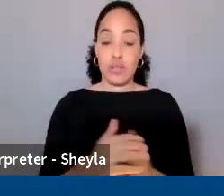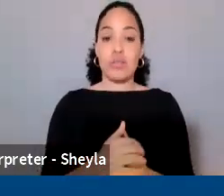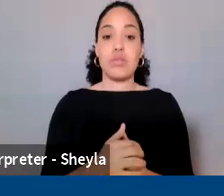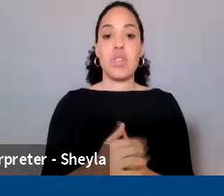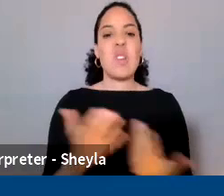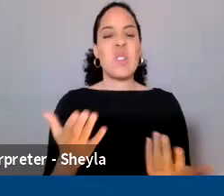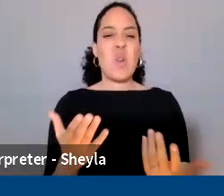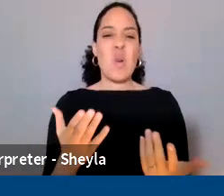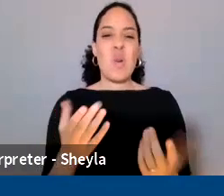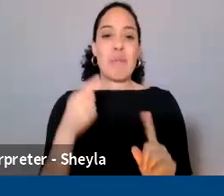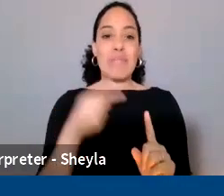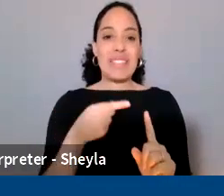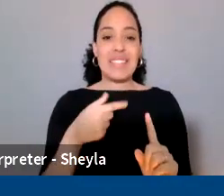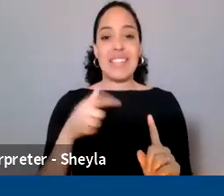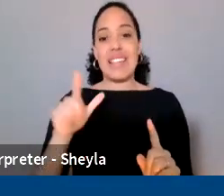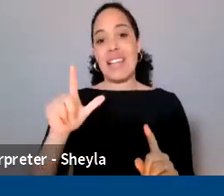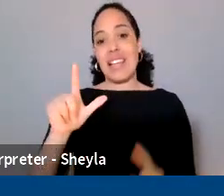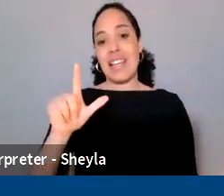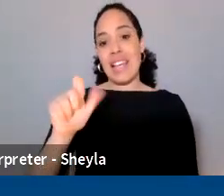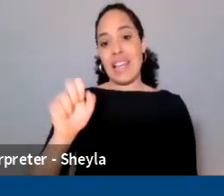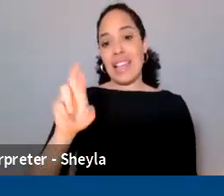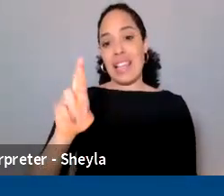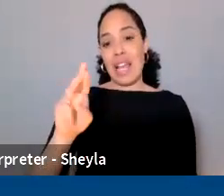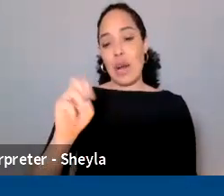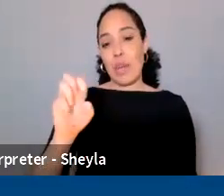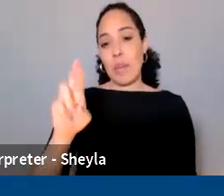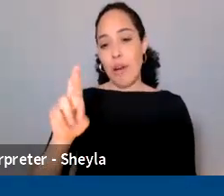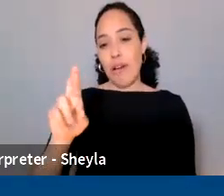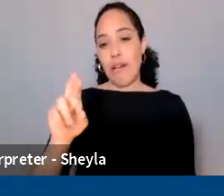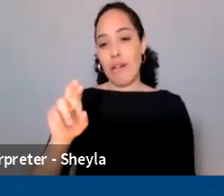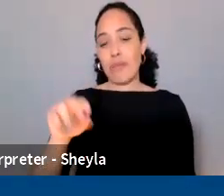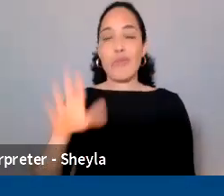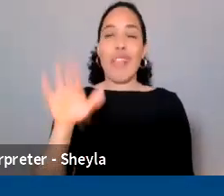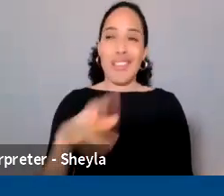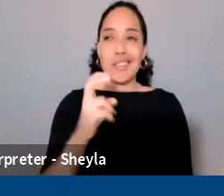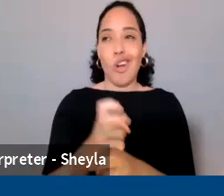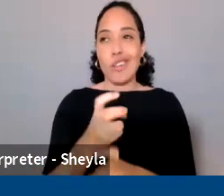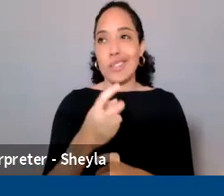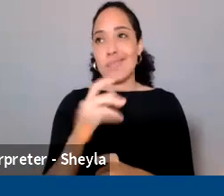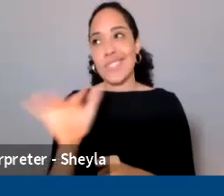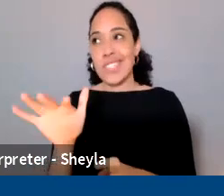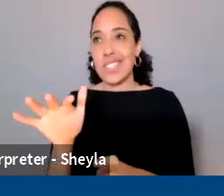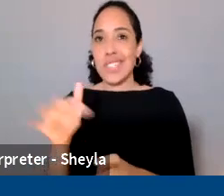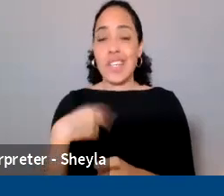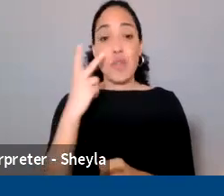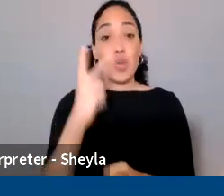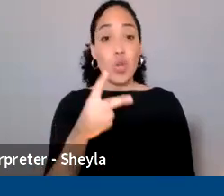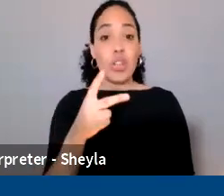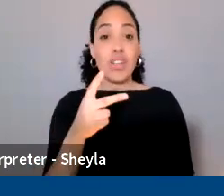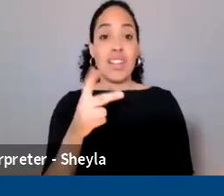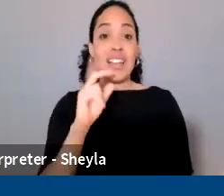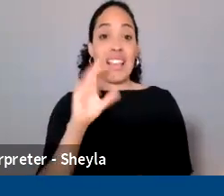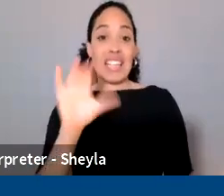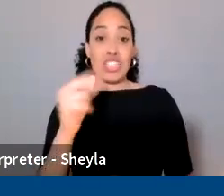Larimer extension dot well it's hard to if you look in the chat you can go to that um at URL and